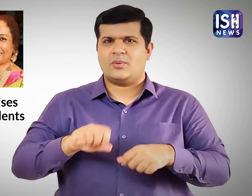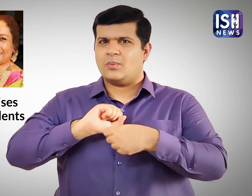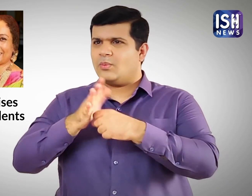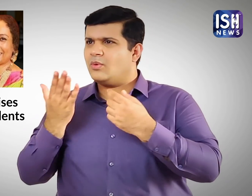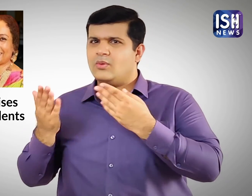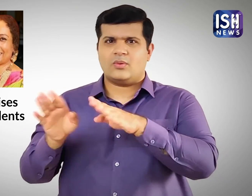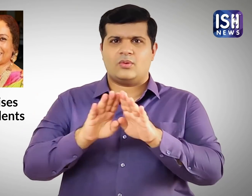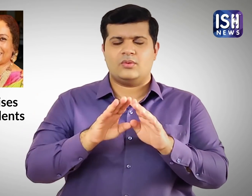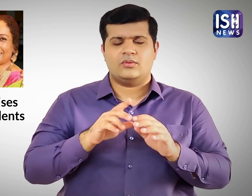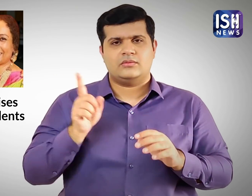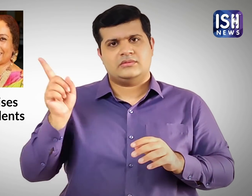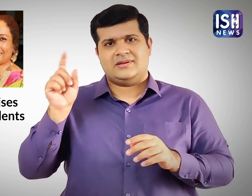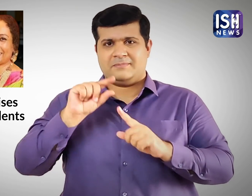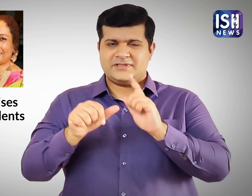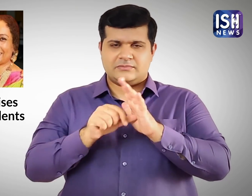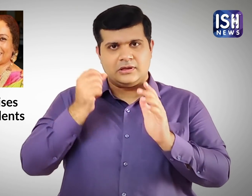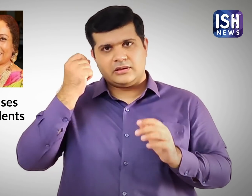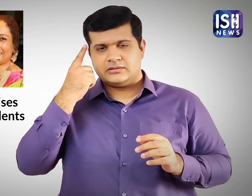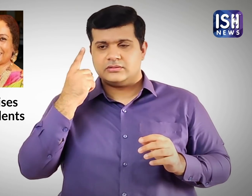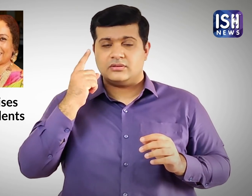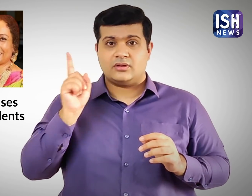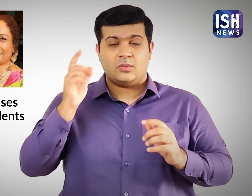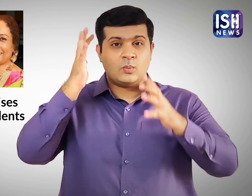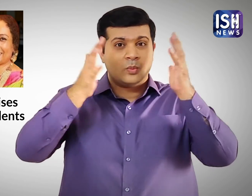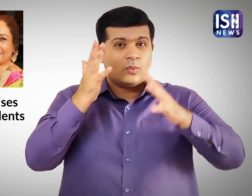She understood that this was because of the lockdown but she was worried